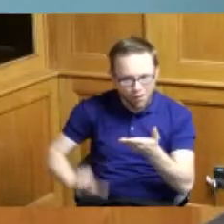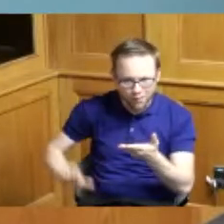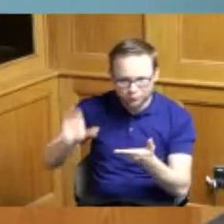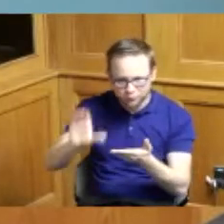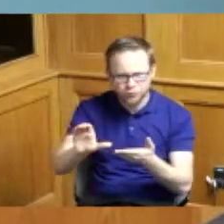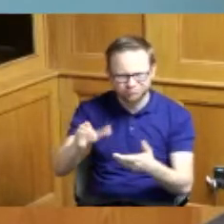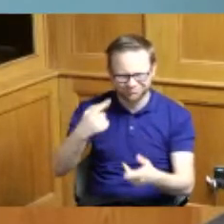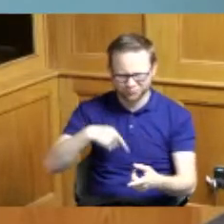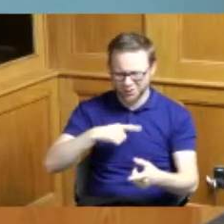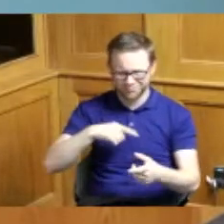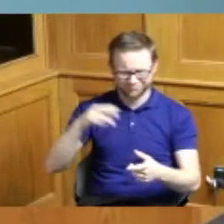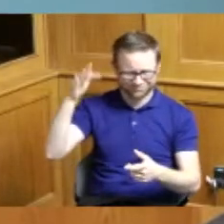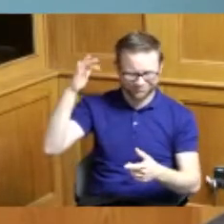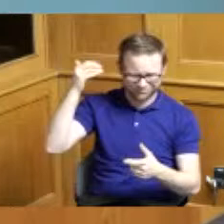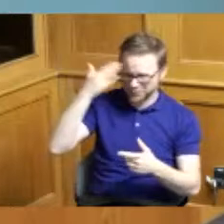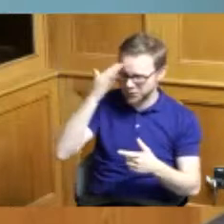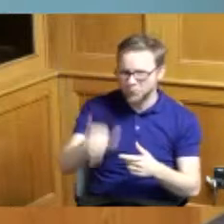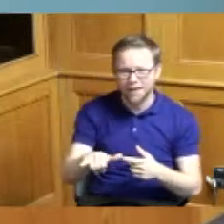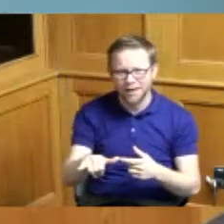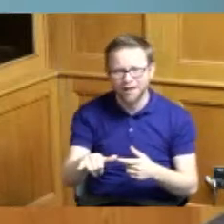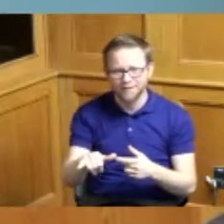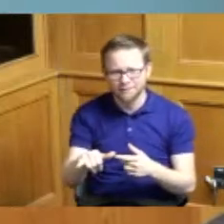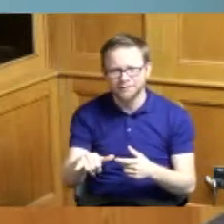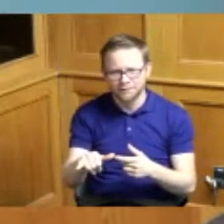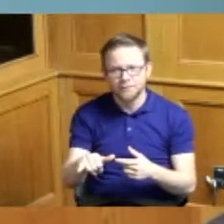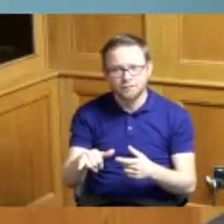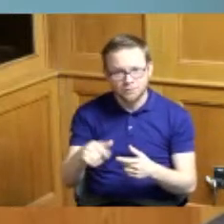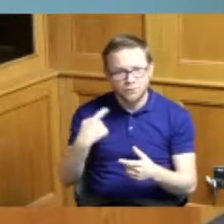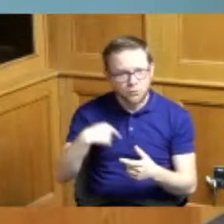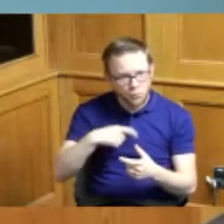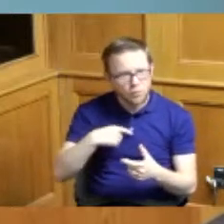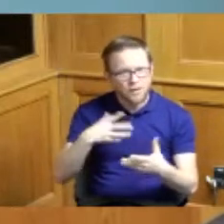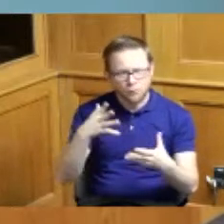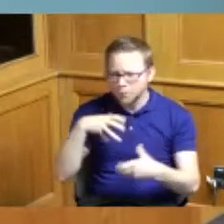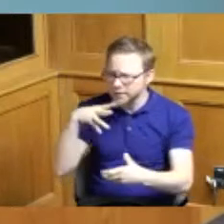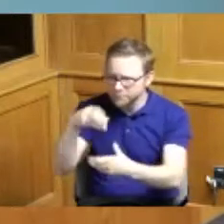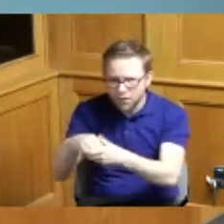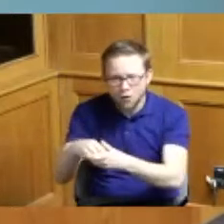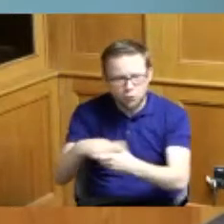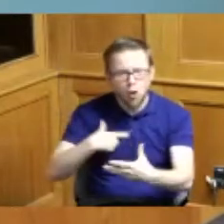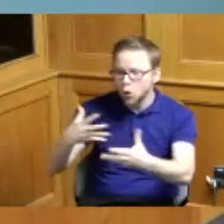I would say why get on the field to play and then you decide just to walk off